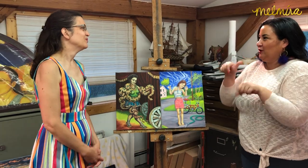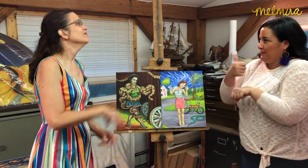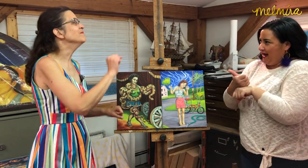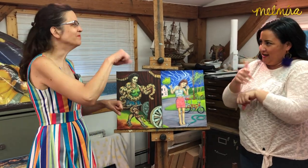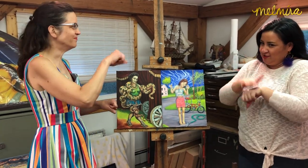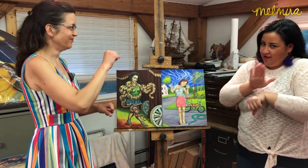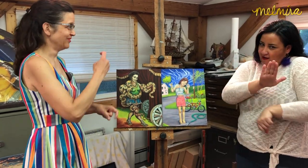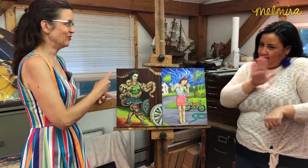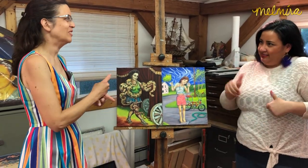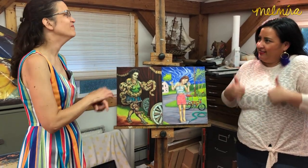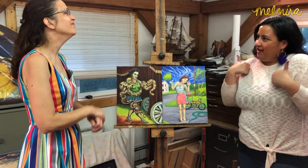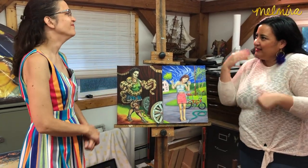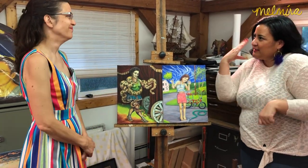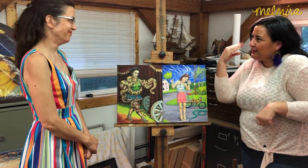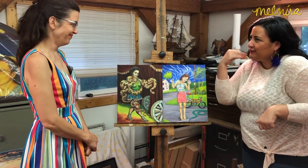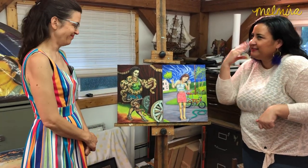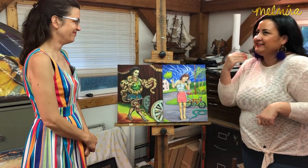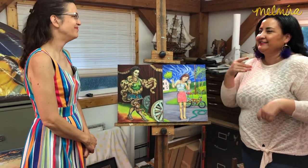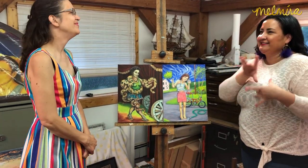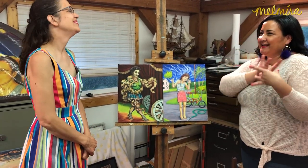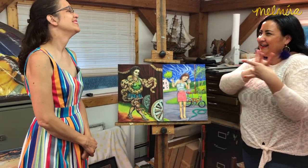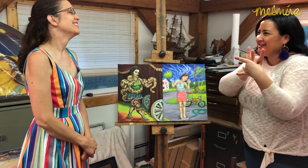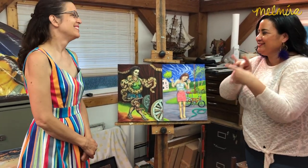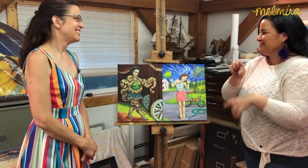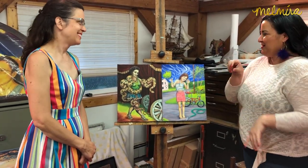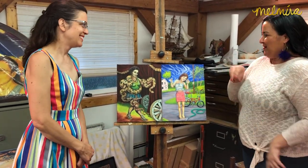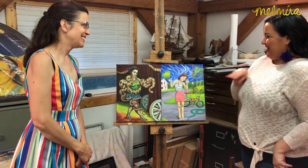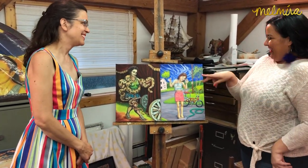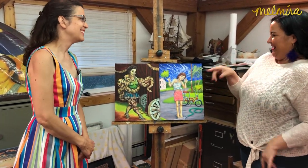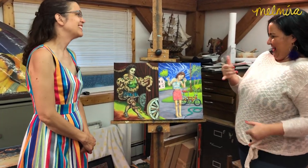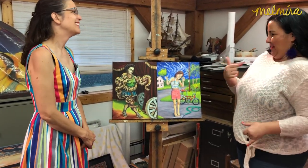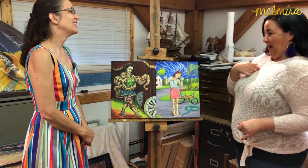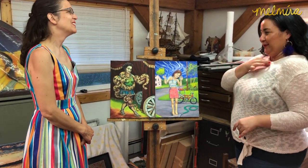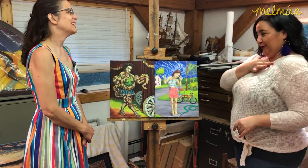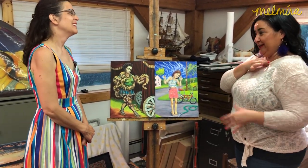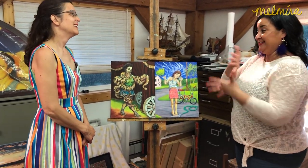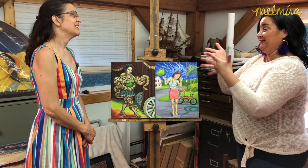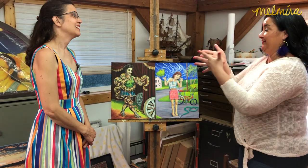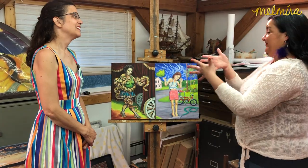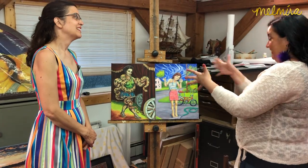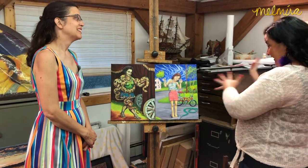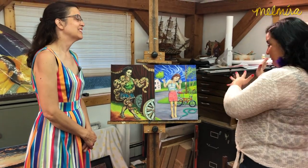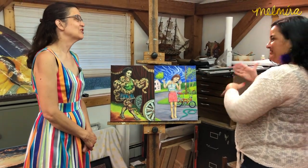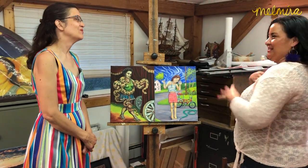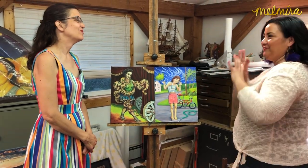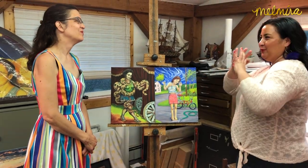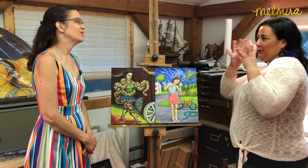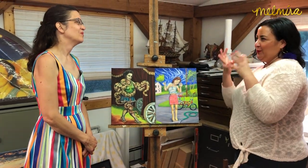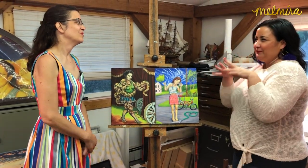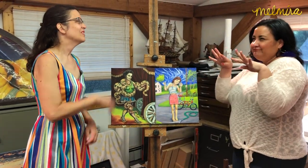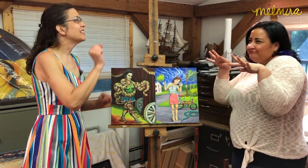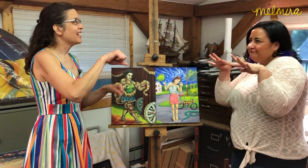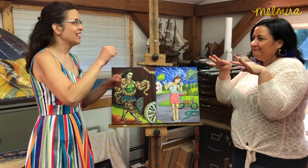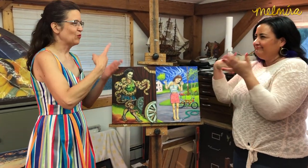basing on their life experiences, connections, so now I'm curious when this triptych is finished, you have a group of people look at it and